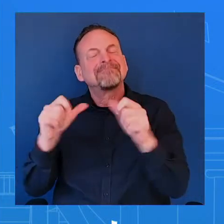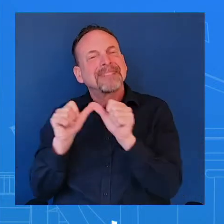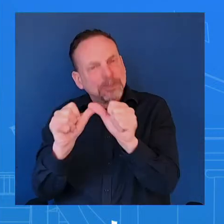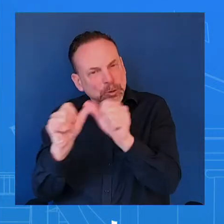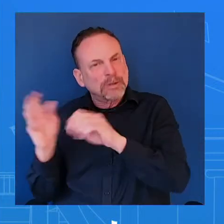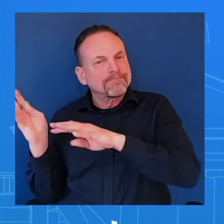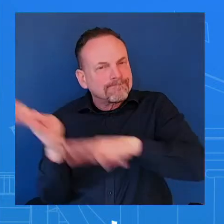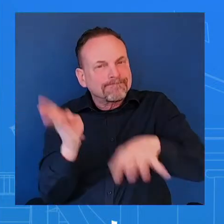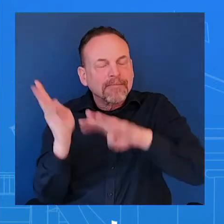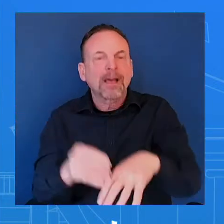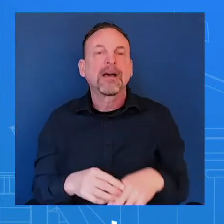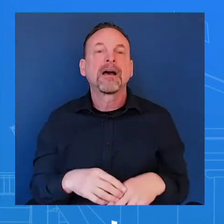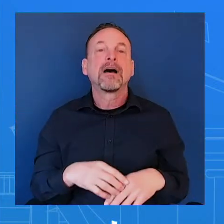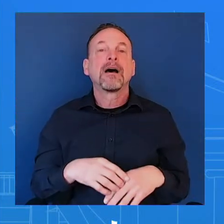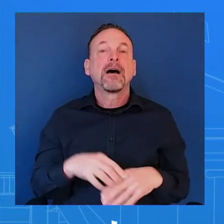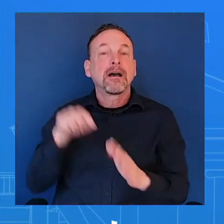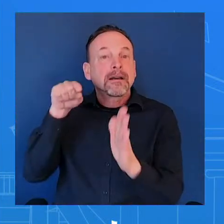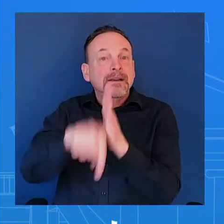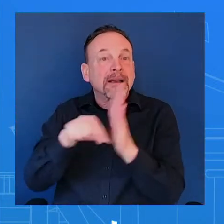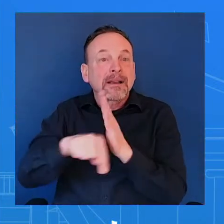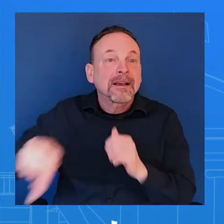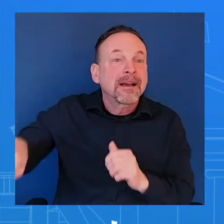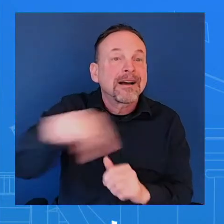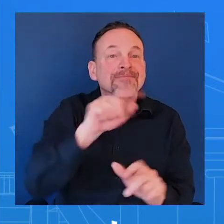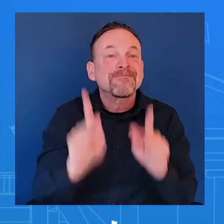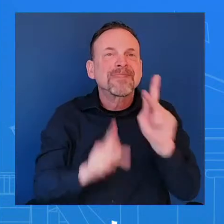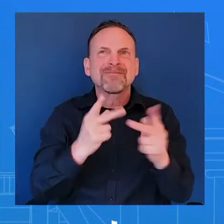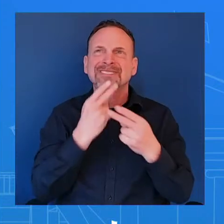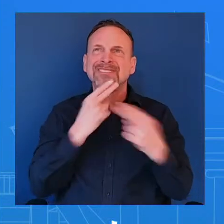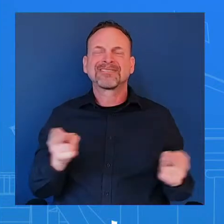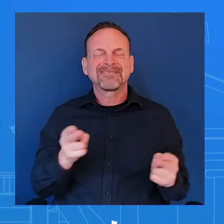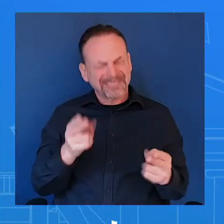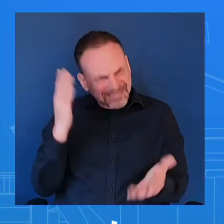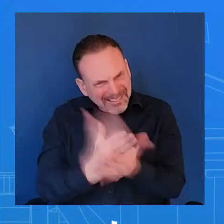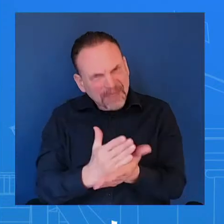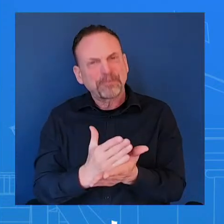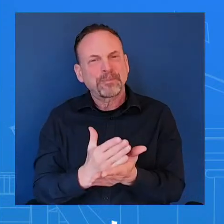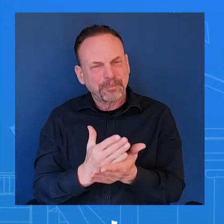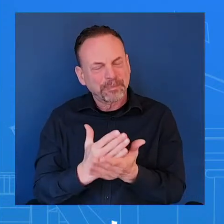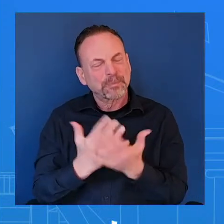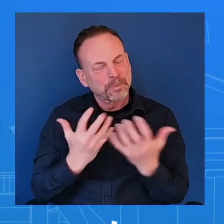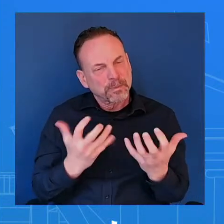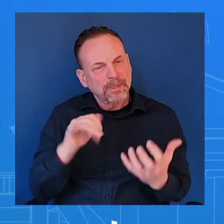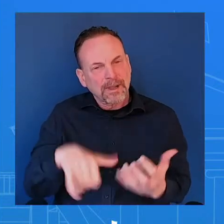As I mentioned, we have had regular engagement with members of those communities.